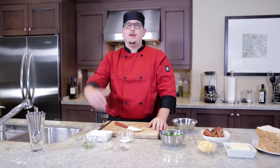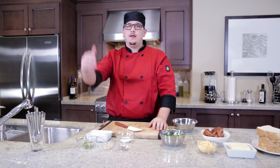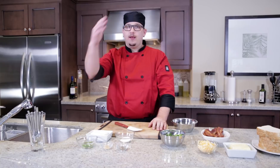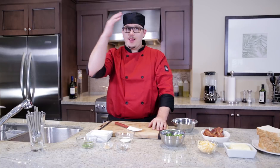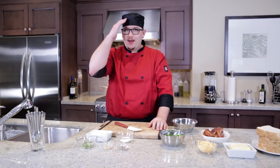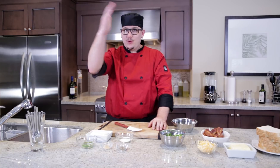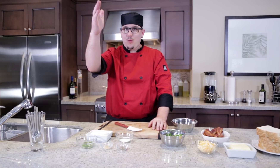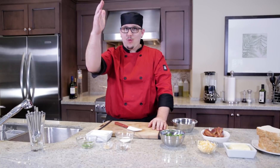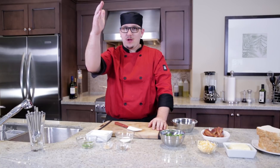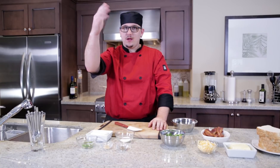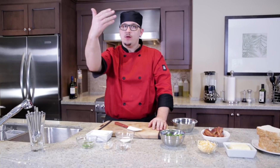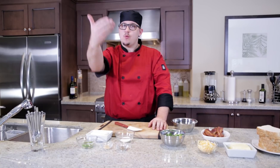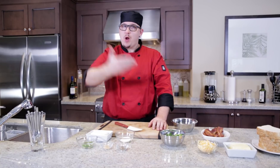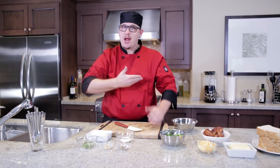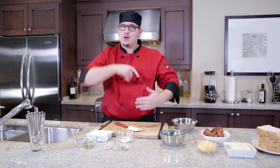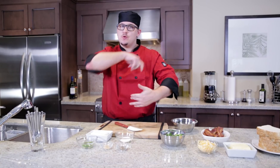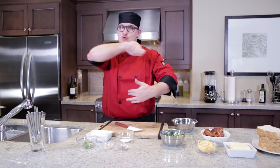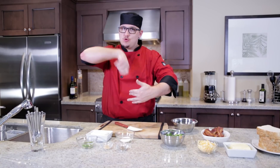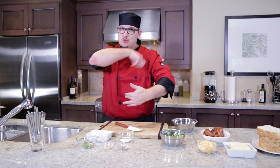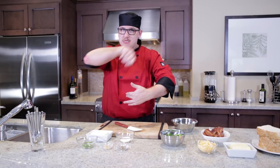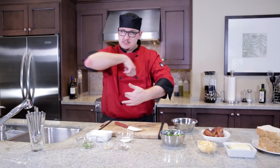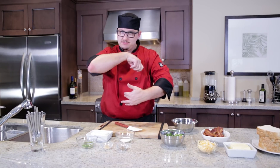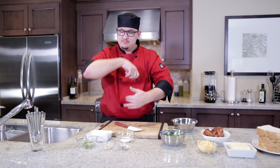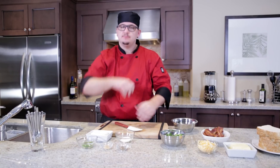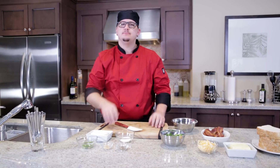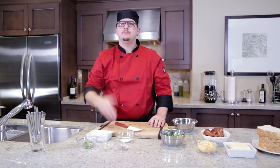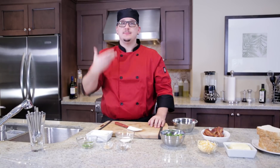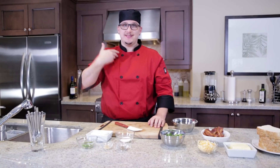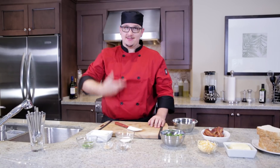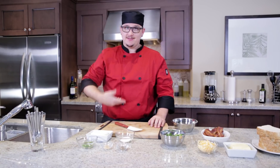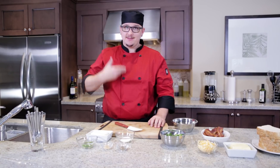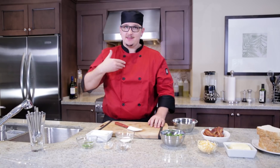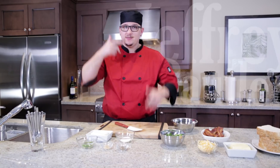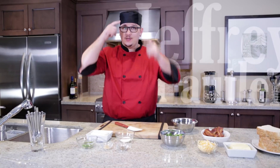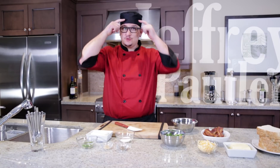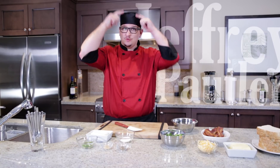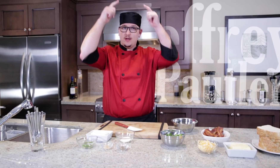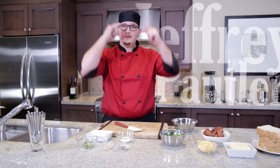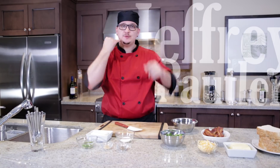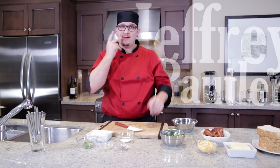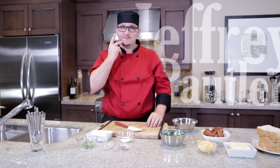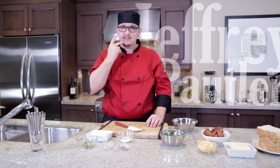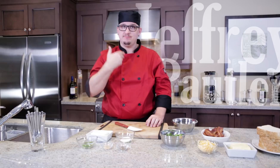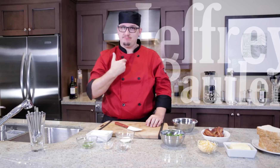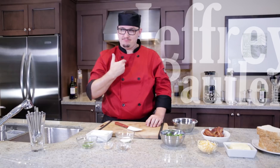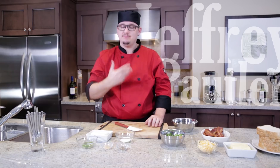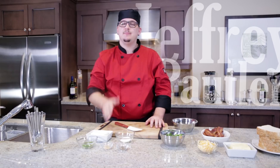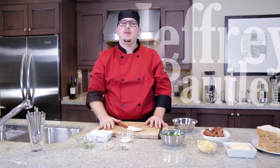Hi! Welcome to CookSign! I’m chef Jeffery Pautler.